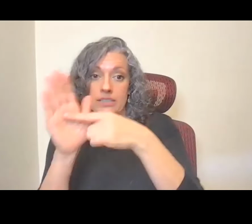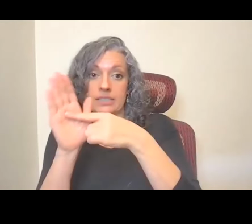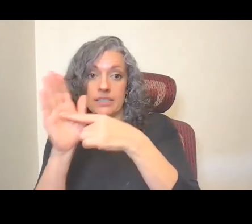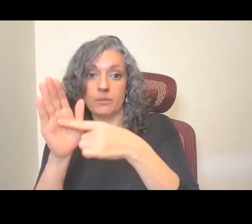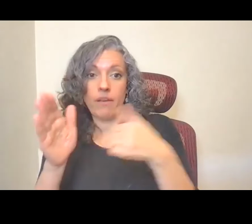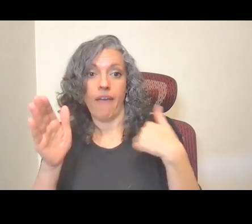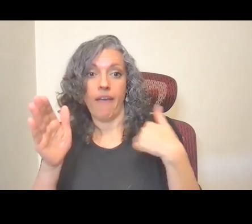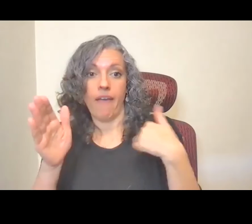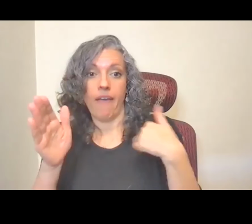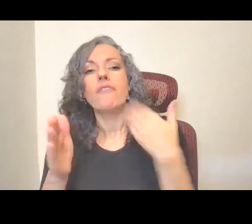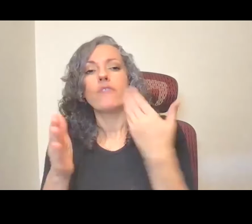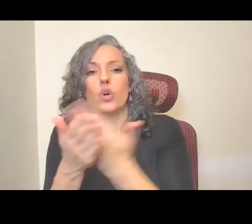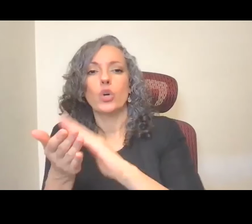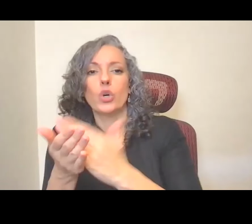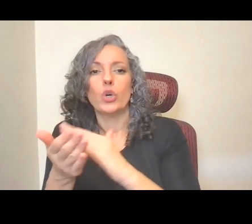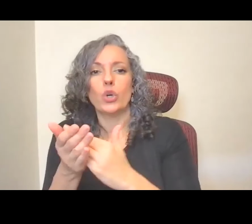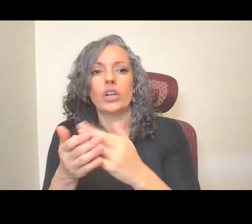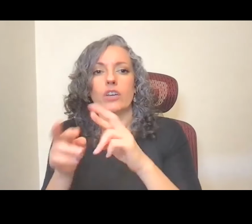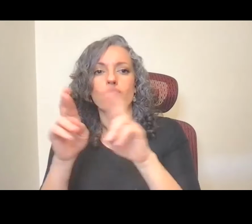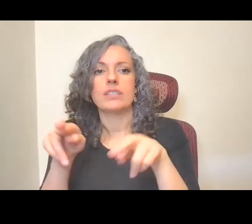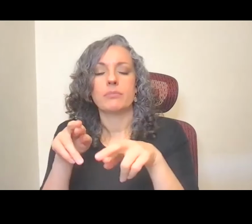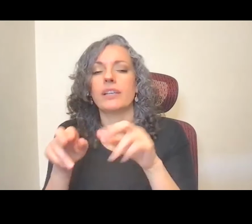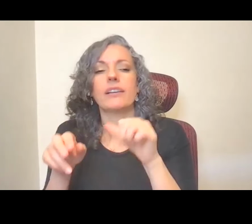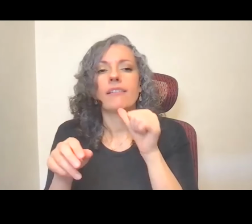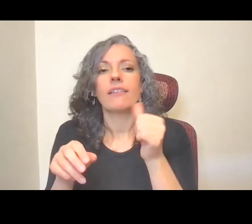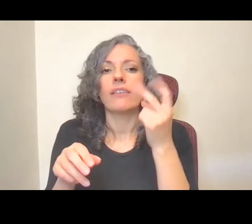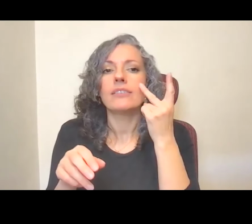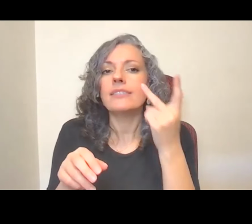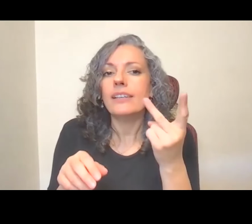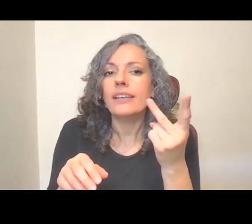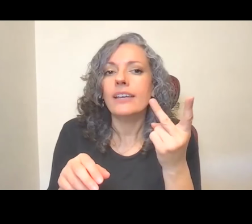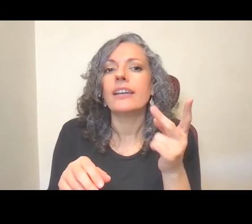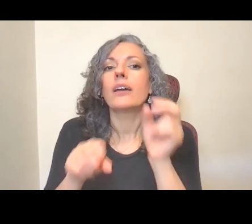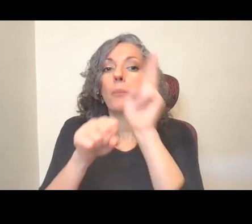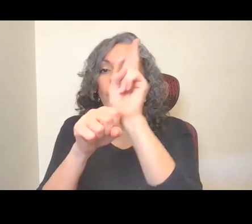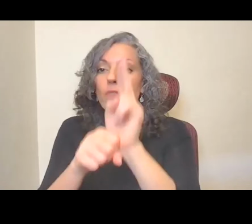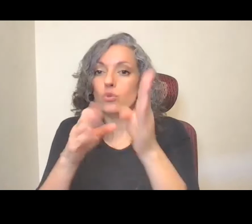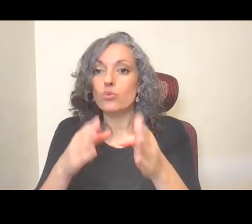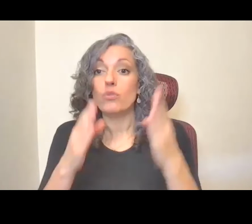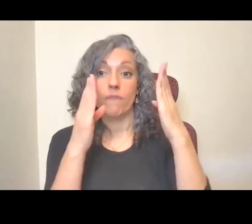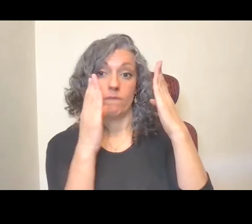it's not visible by default, it's visible when the user focuses and then it sends the user to